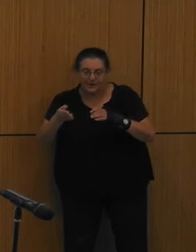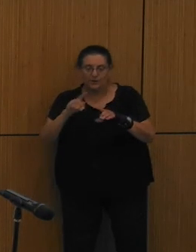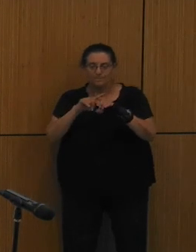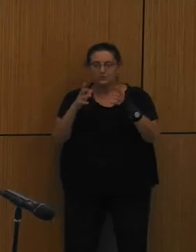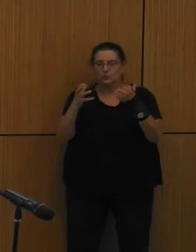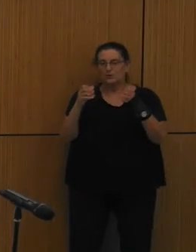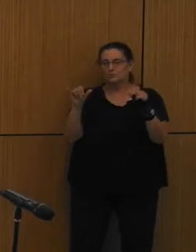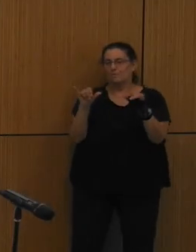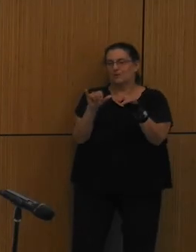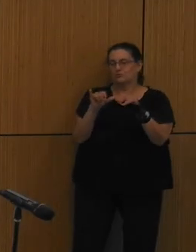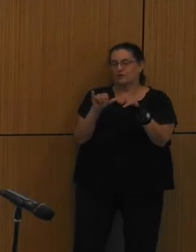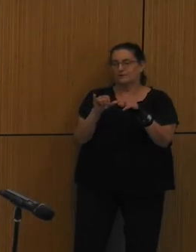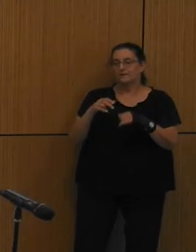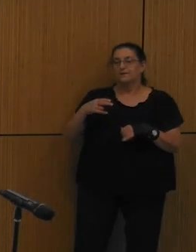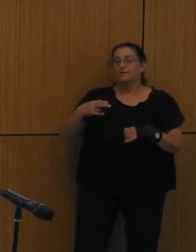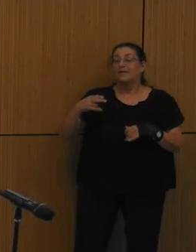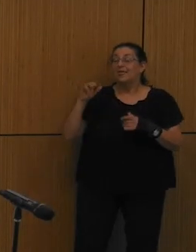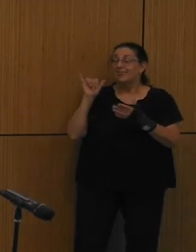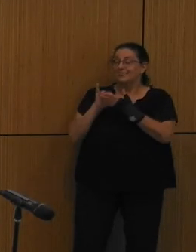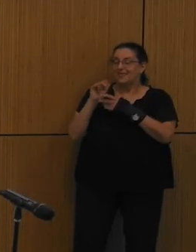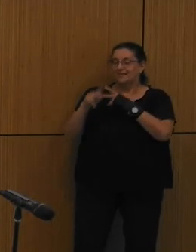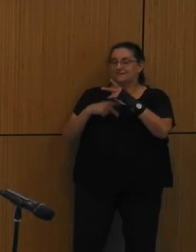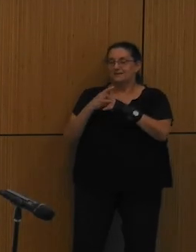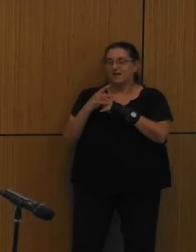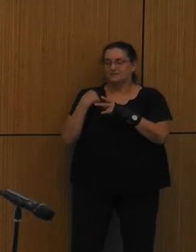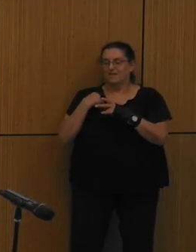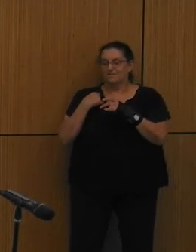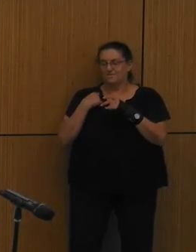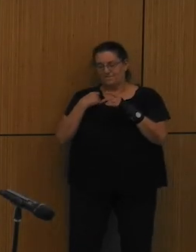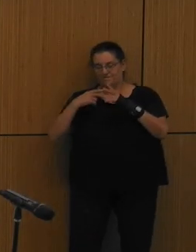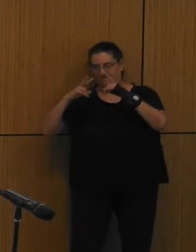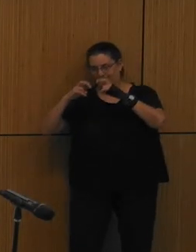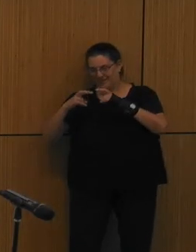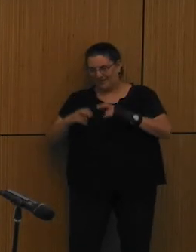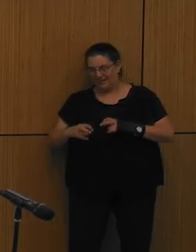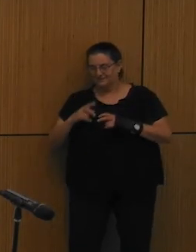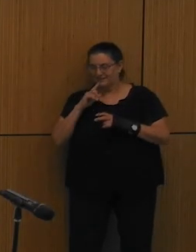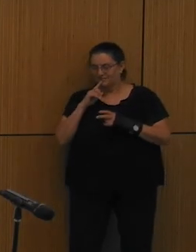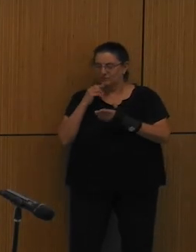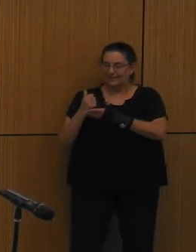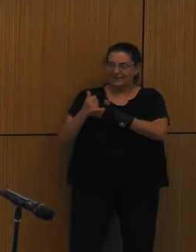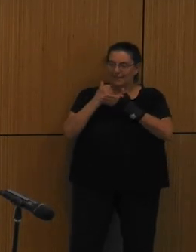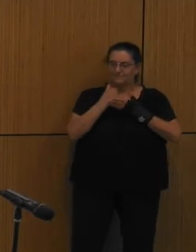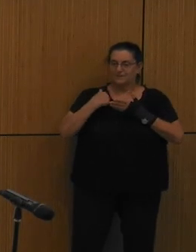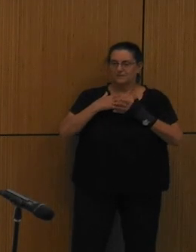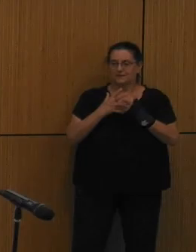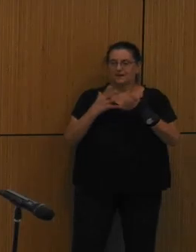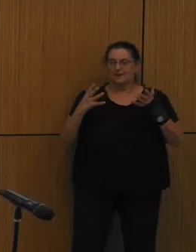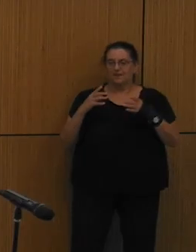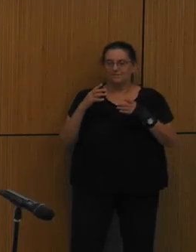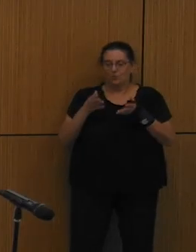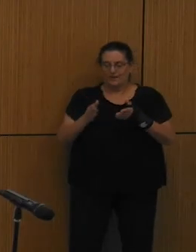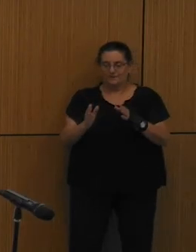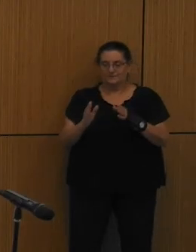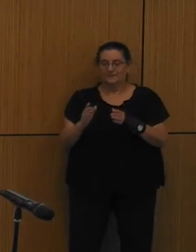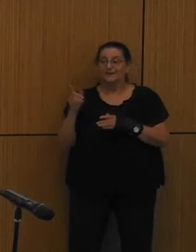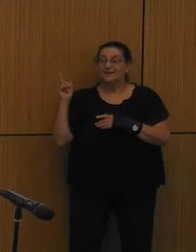High resolution mass spectrometry really moves us beyond that in a lot of important ways. For one thing, mass spectrometry measures the mass of a chemical.